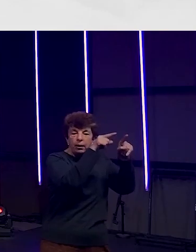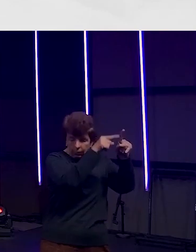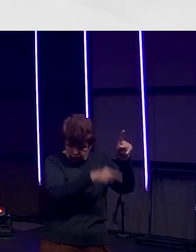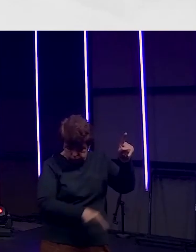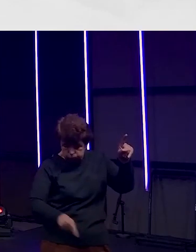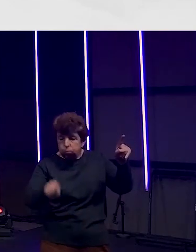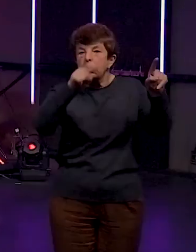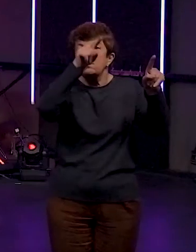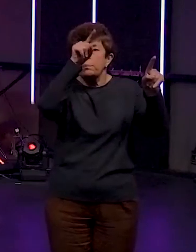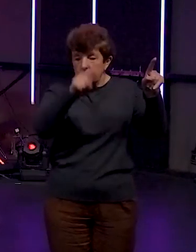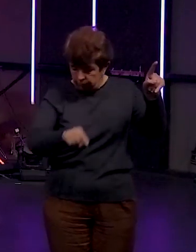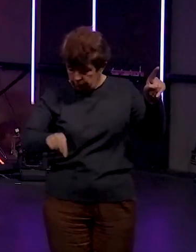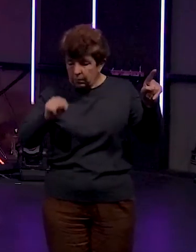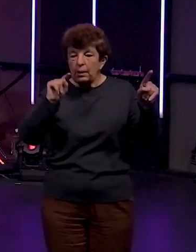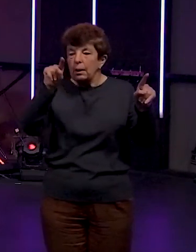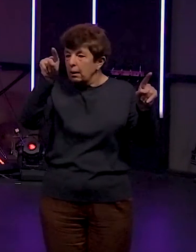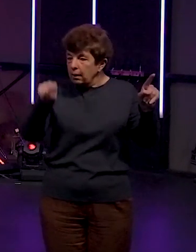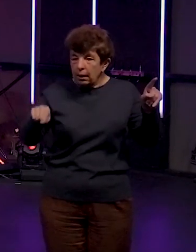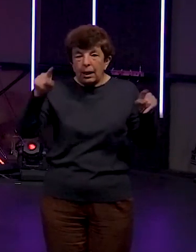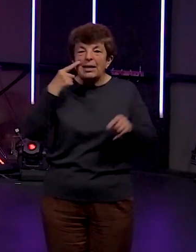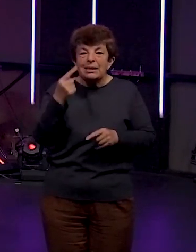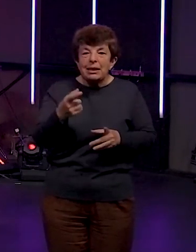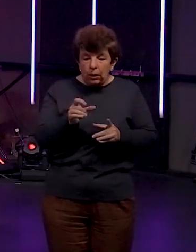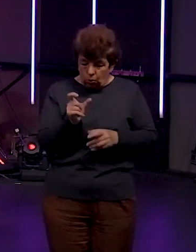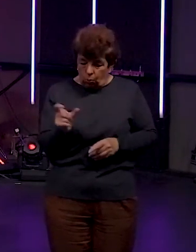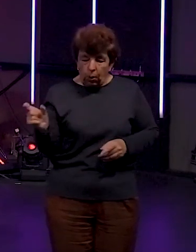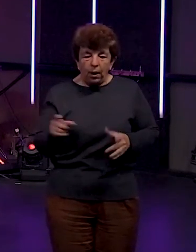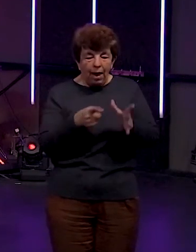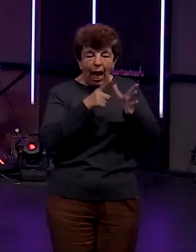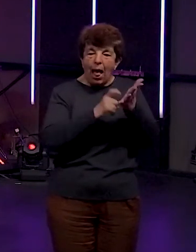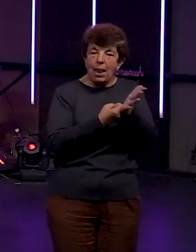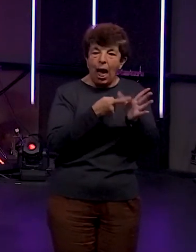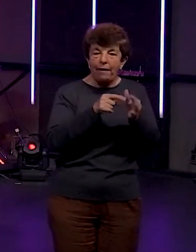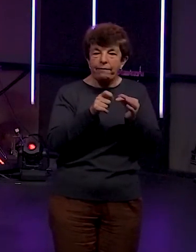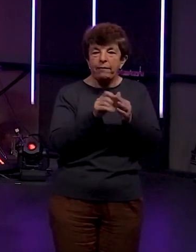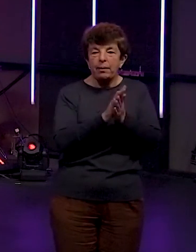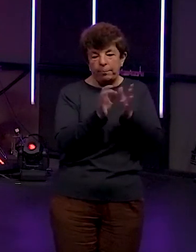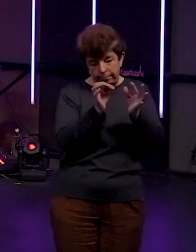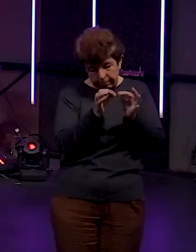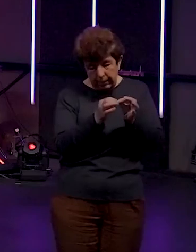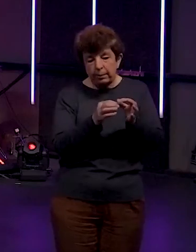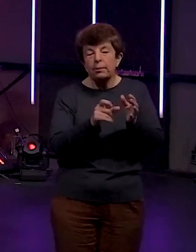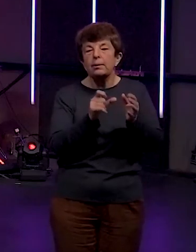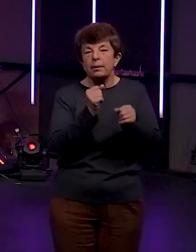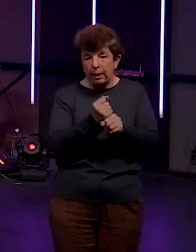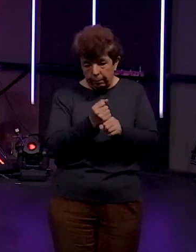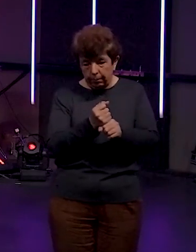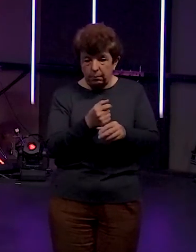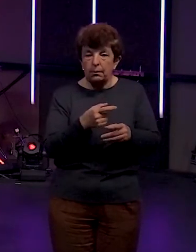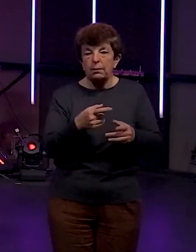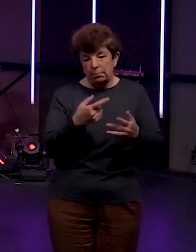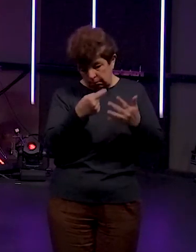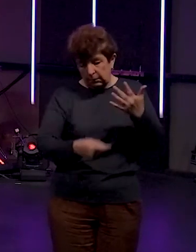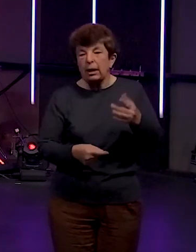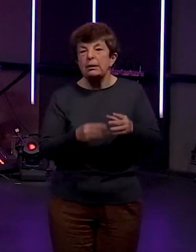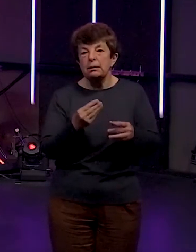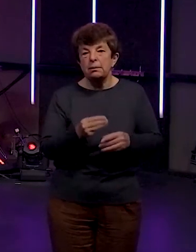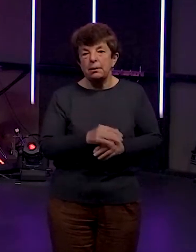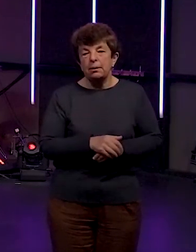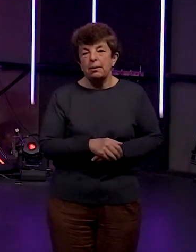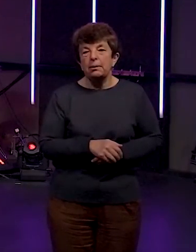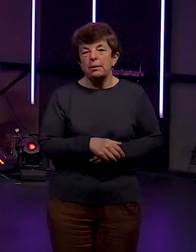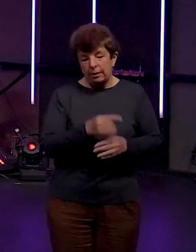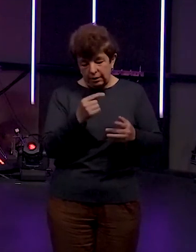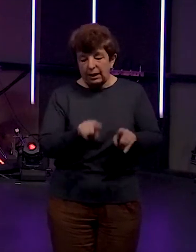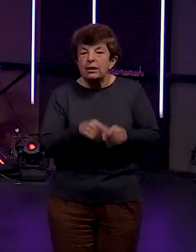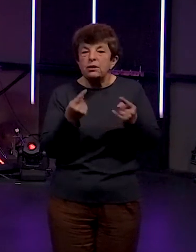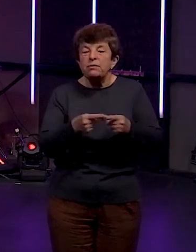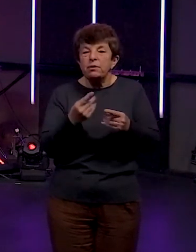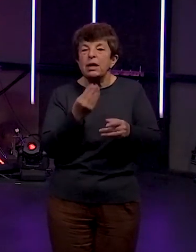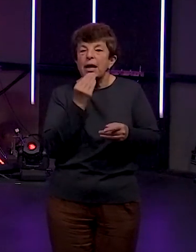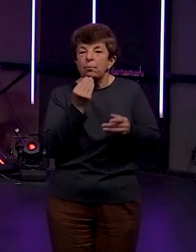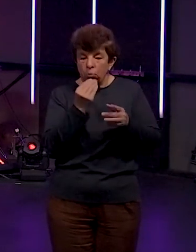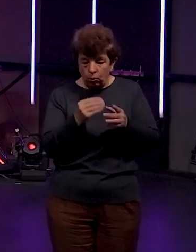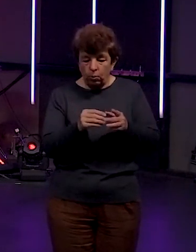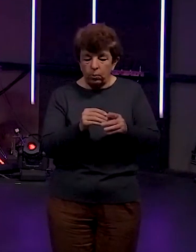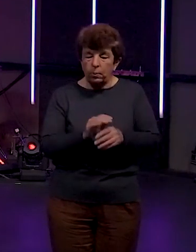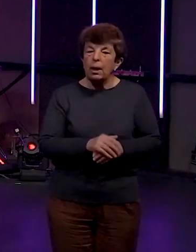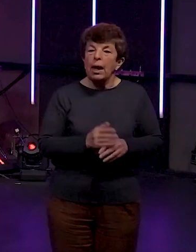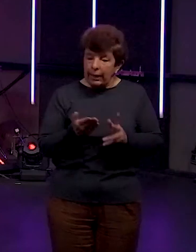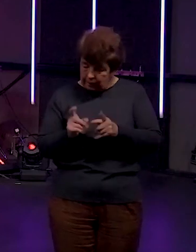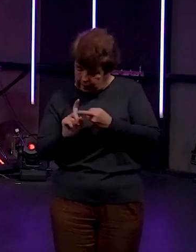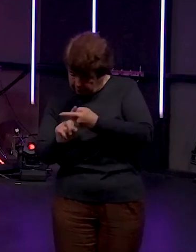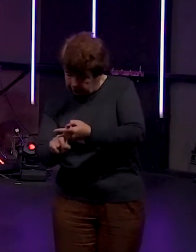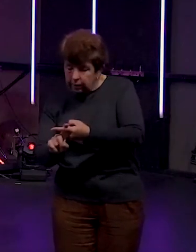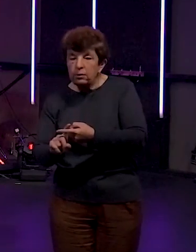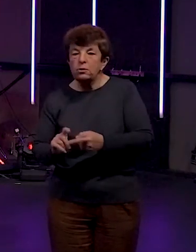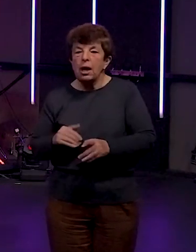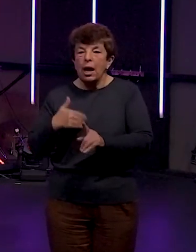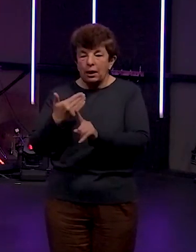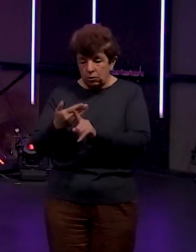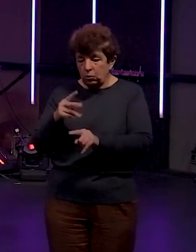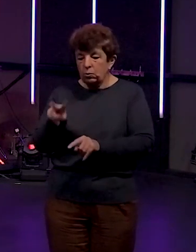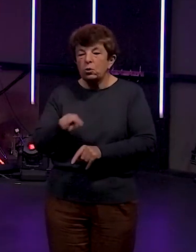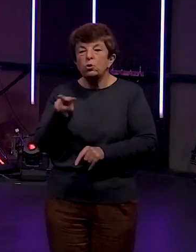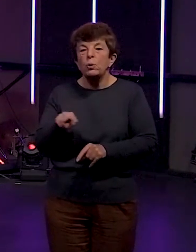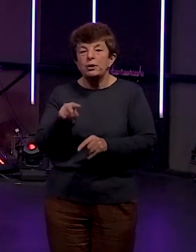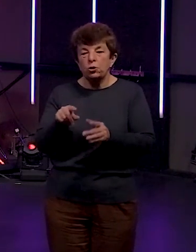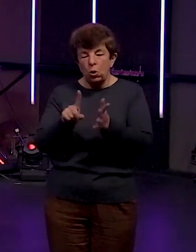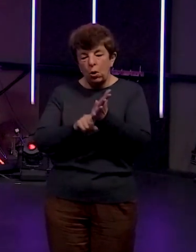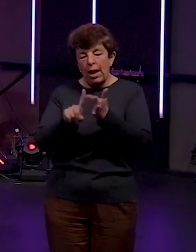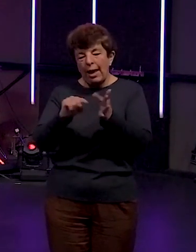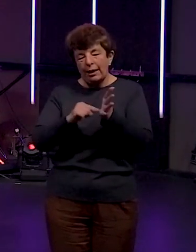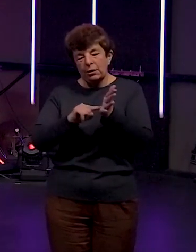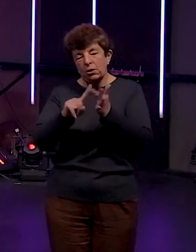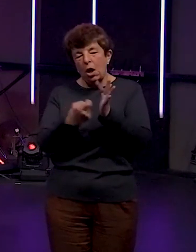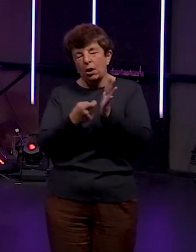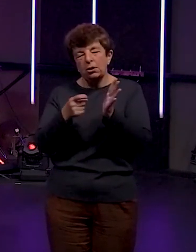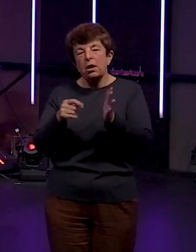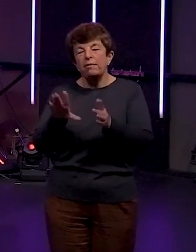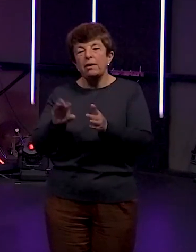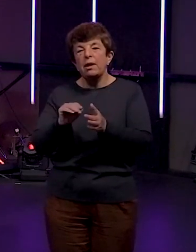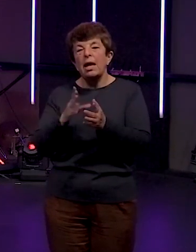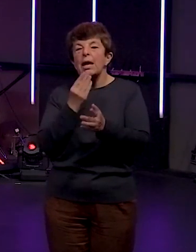you'll see these words: Aleph, Beth, Gimel, Daleth, He, Waw and so it continues right through the 22 letters of the Hebrew alphabet.